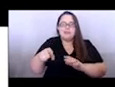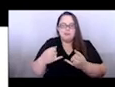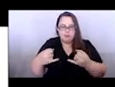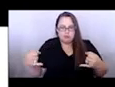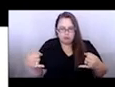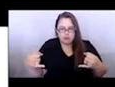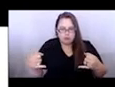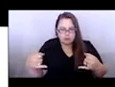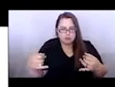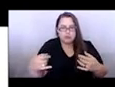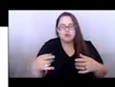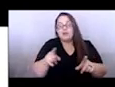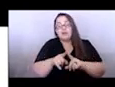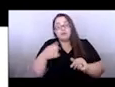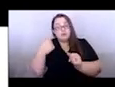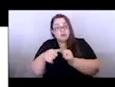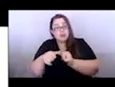And remember, self-care is the best care.